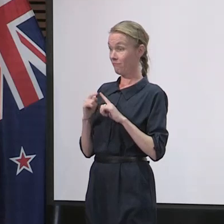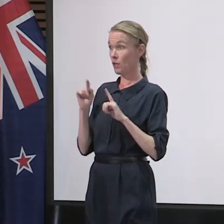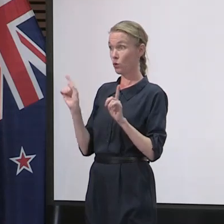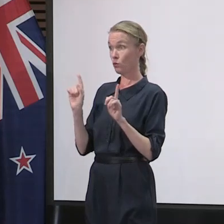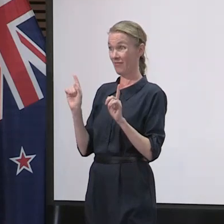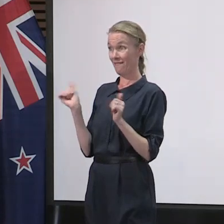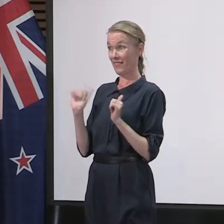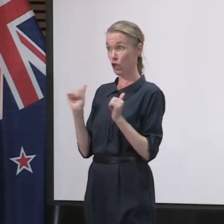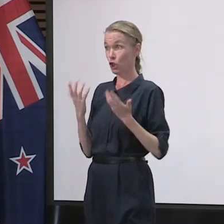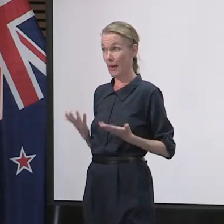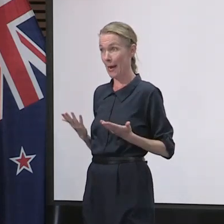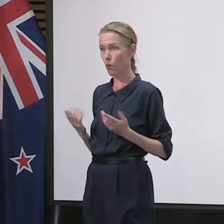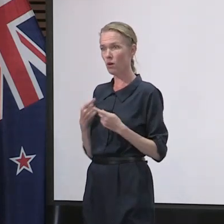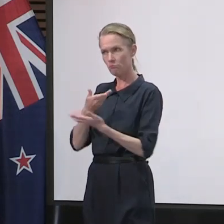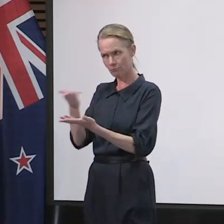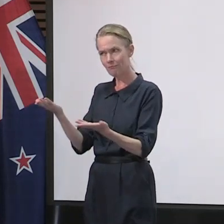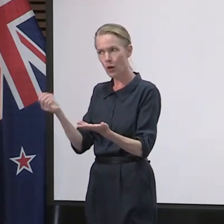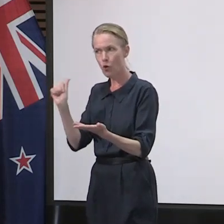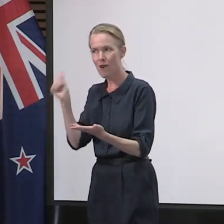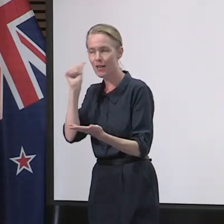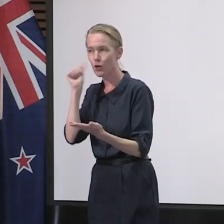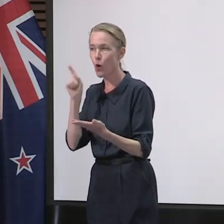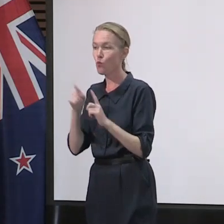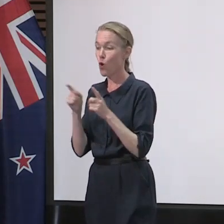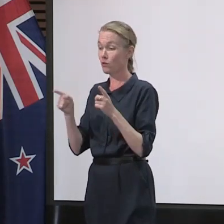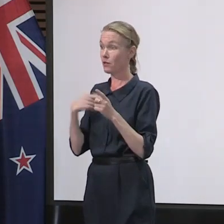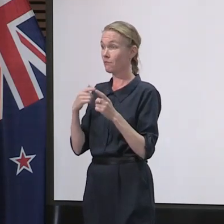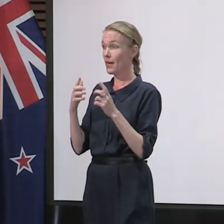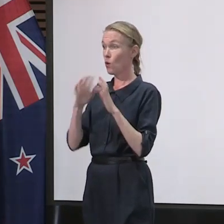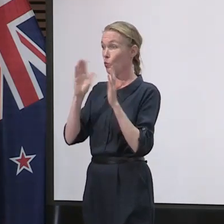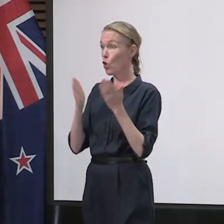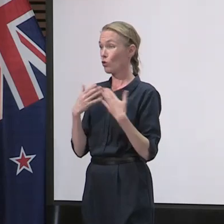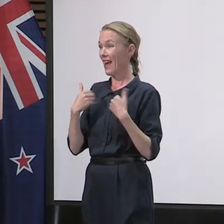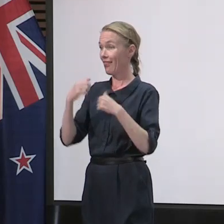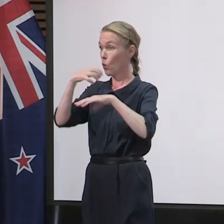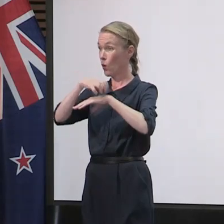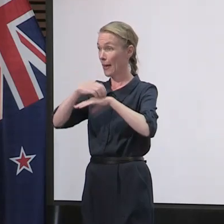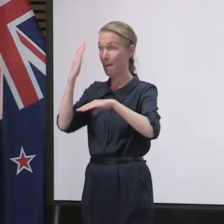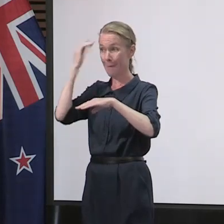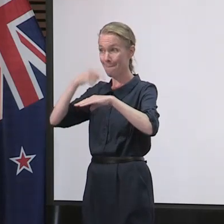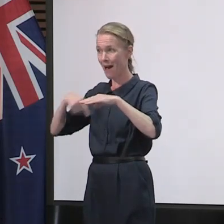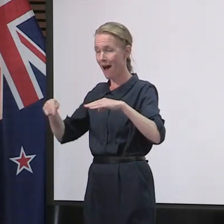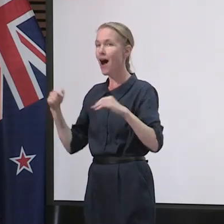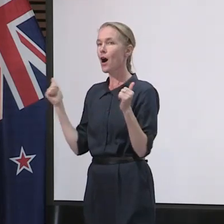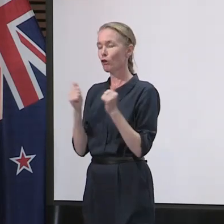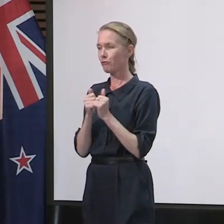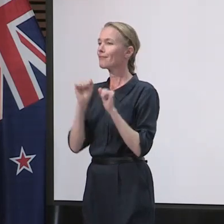World Health Assembly that finished very early New Zealand time. There was a resolution agreed by all